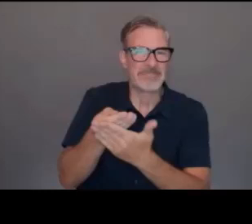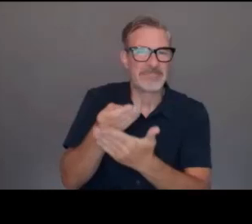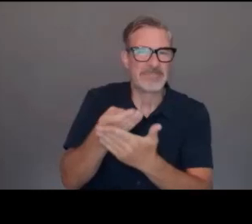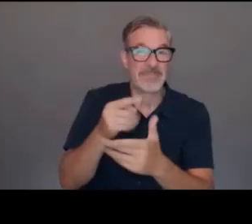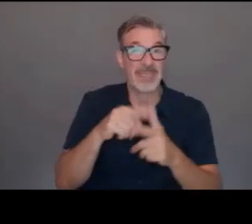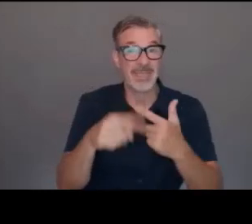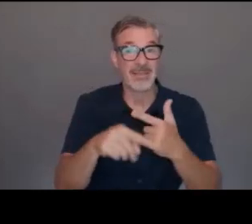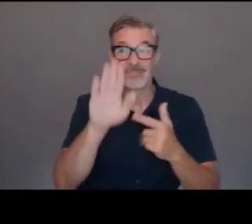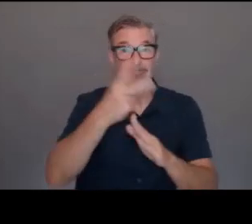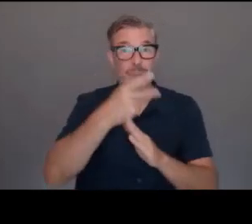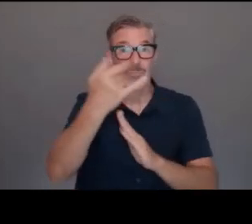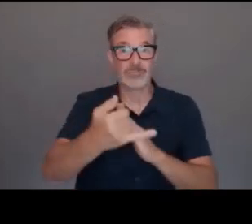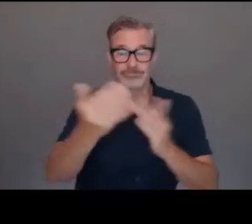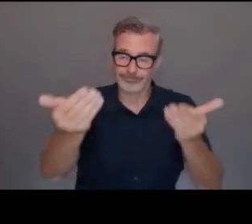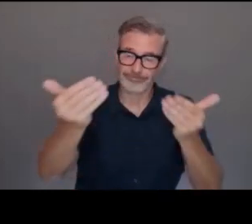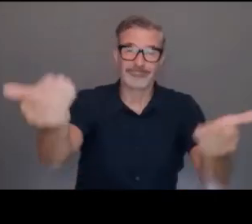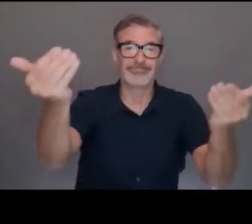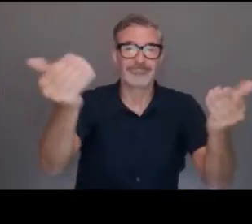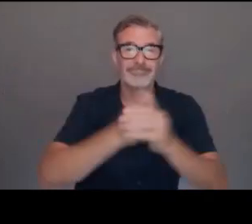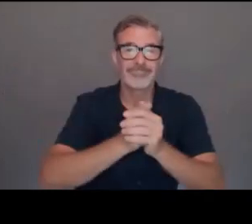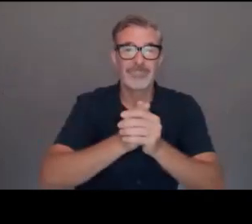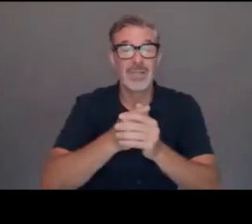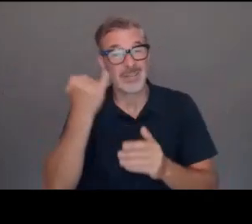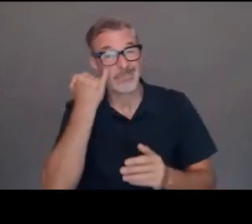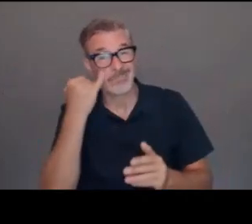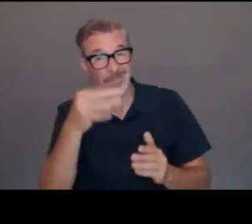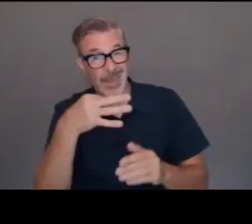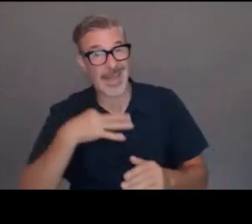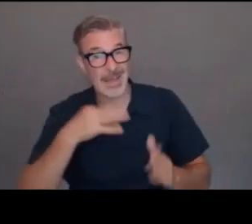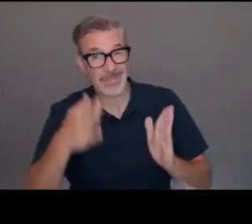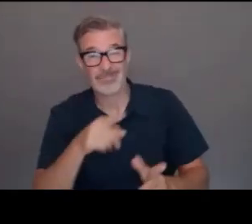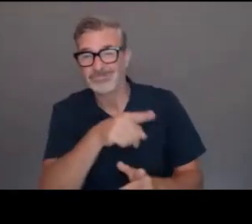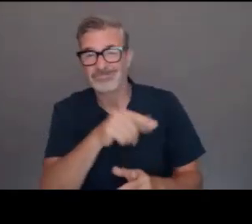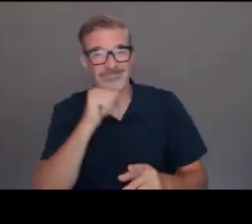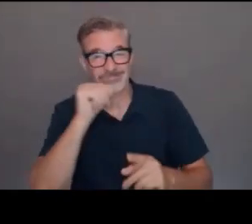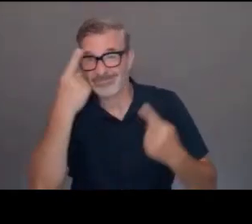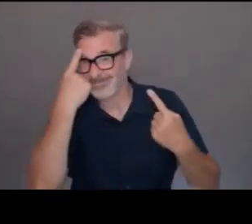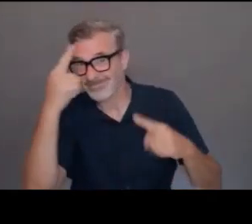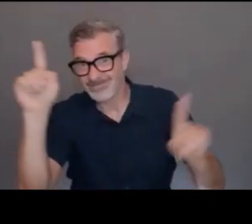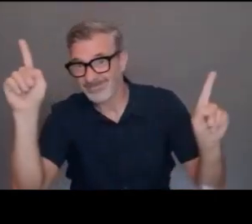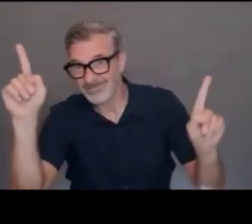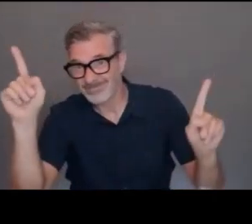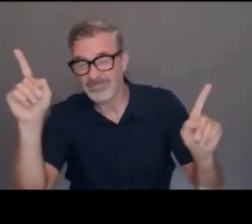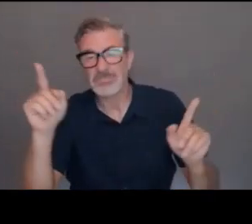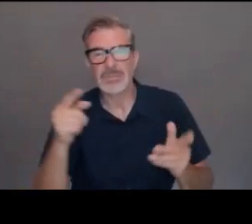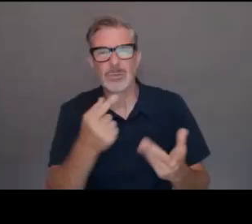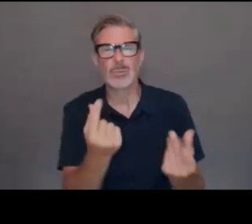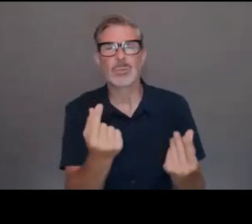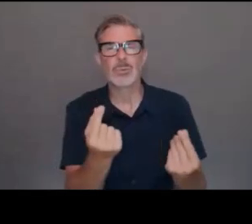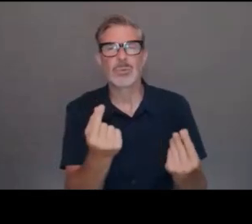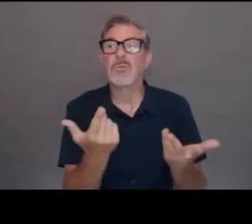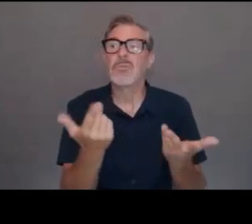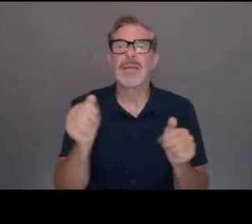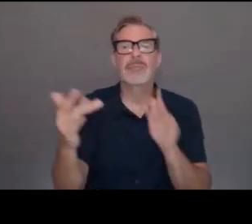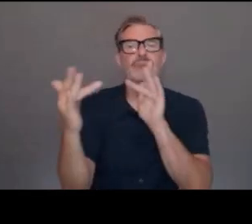Applicants whose grants are not awarded are certainly encouraged to reach out to program officers ahead of their next applications.